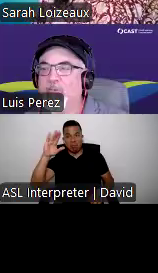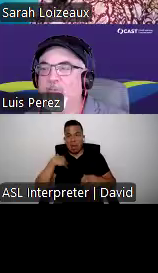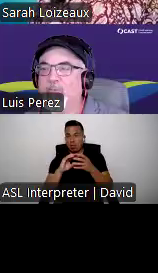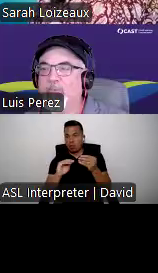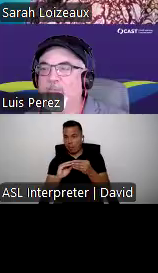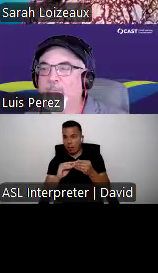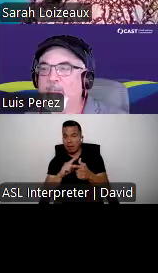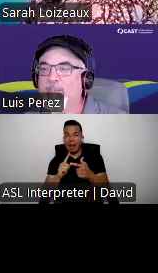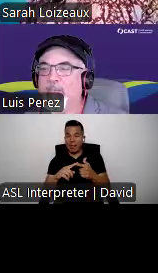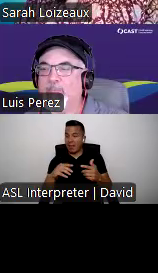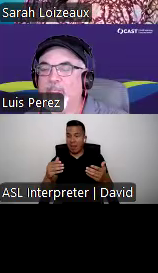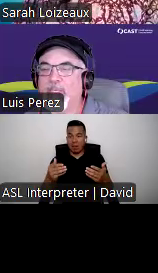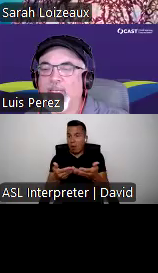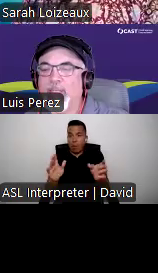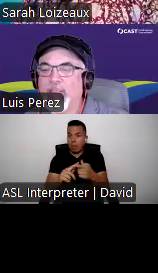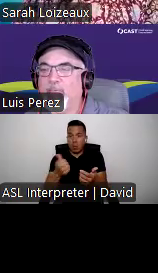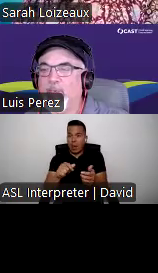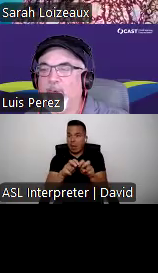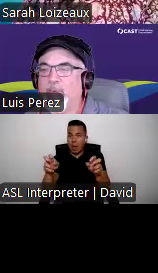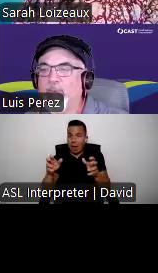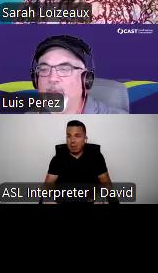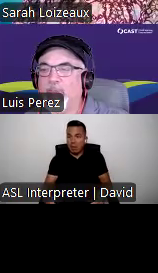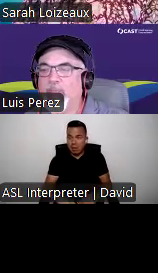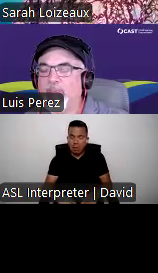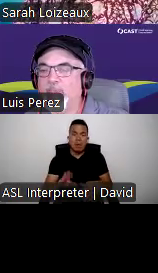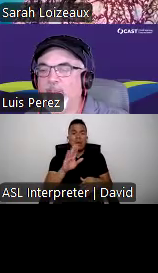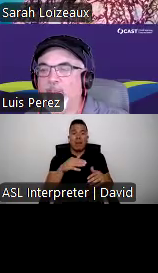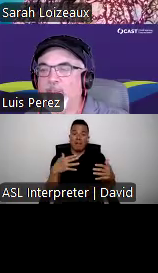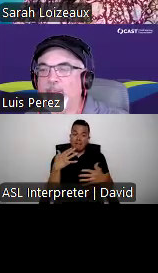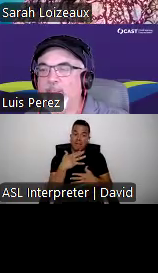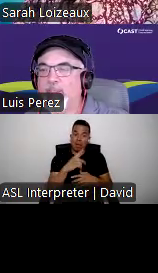welcome the rest of the panelists. But I think the fear over jobs being lost,